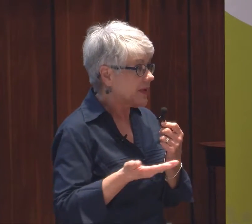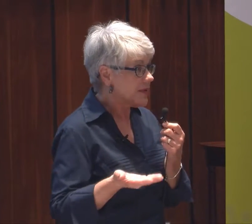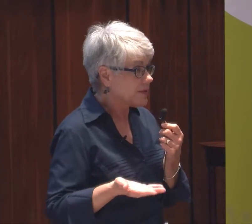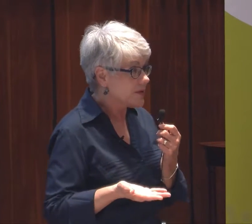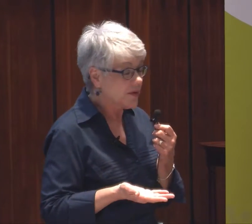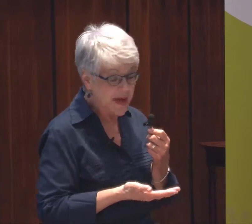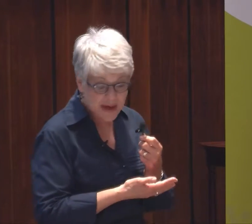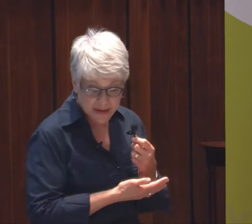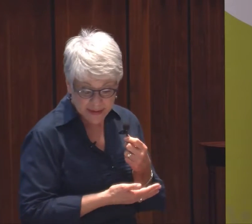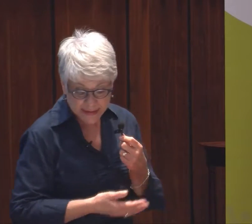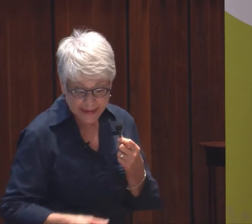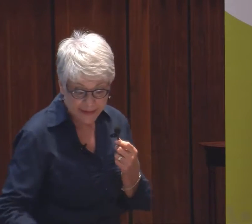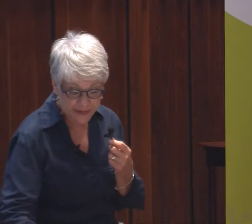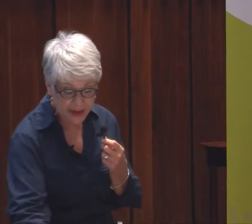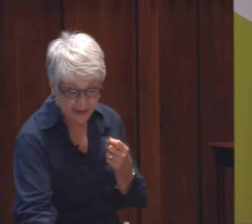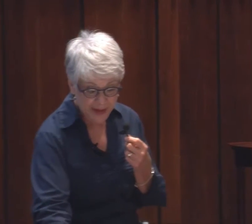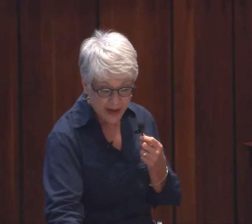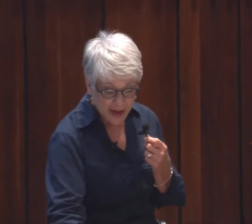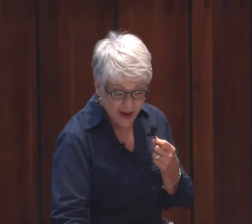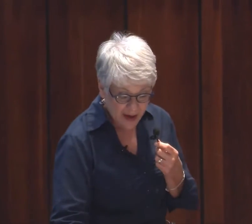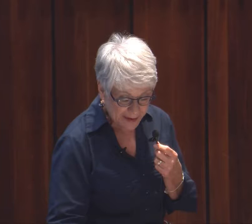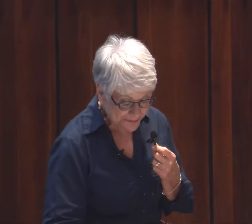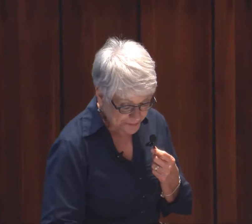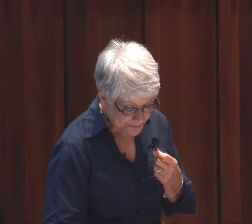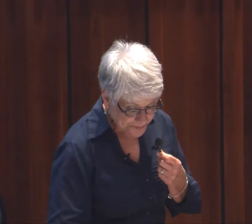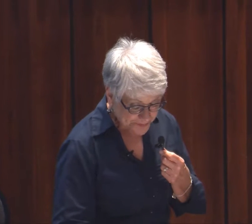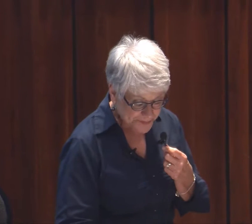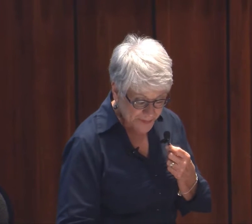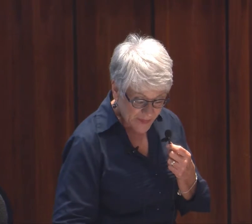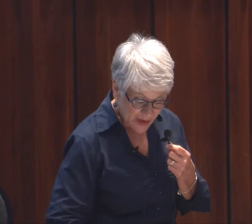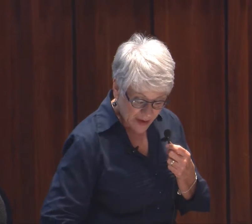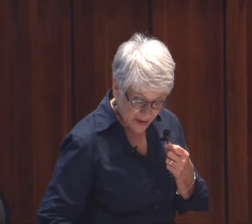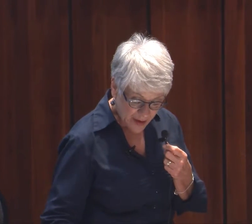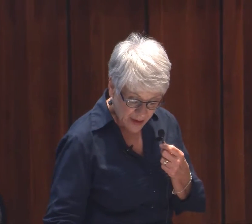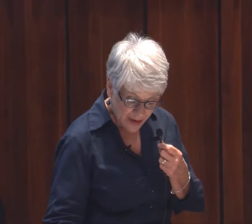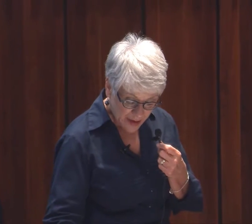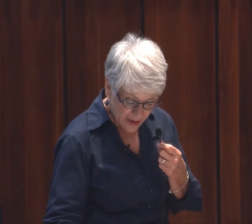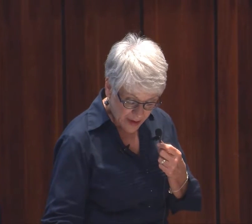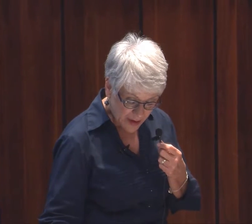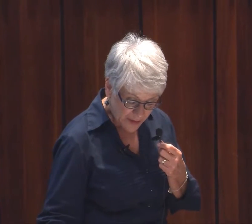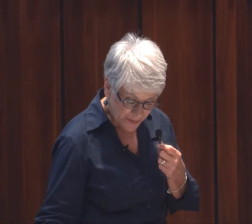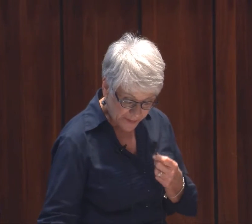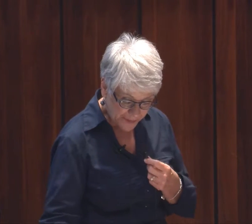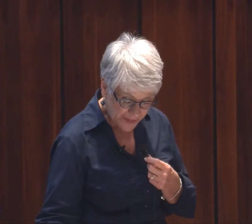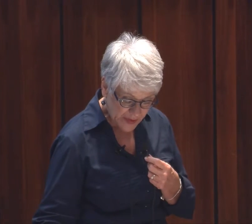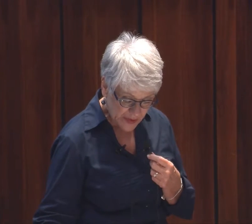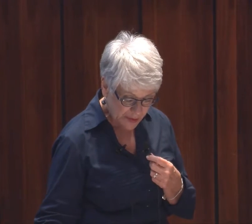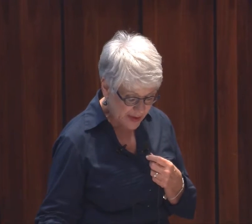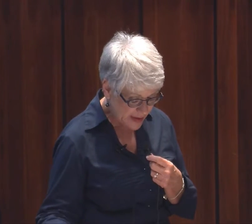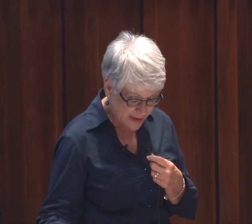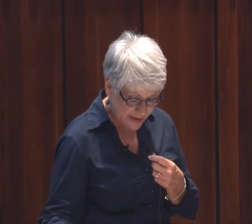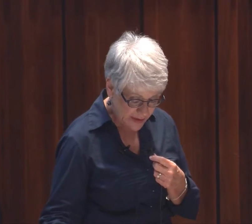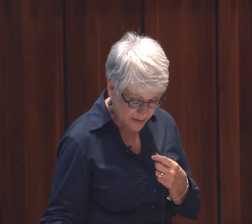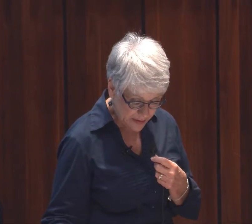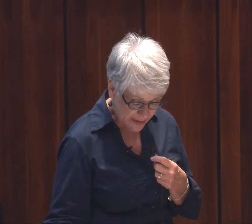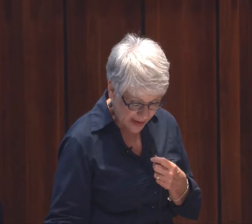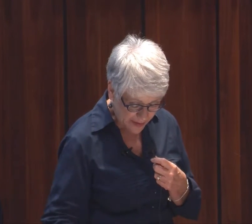parents were told that, you know. So so realize that they're, yeah they're